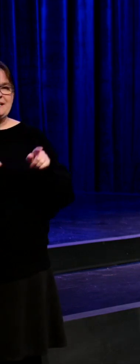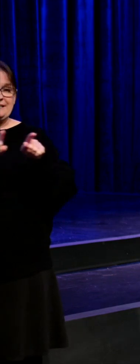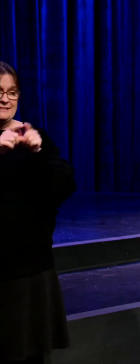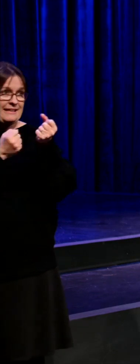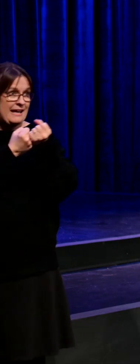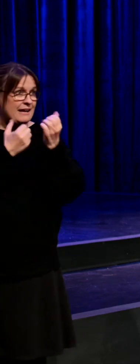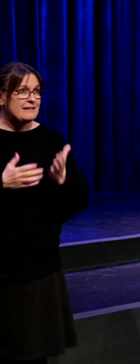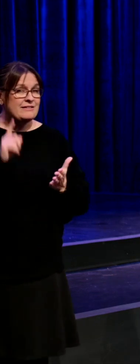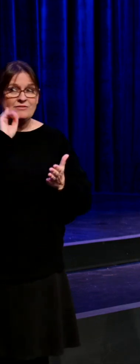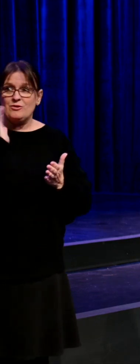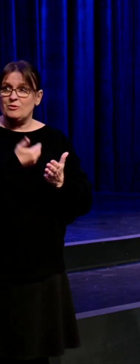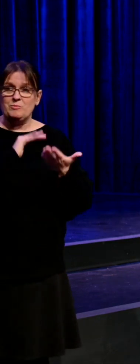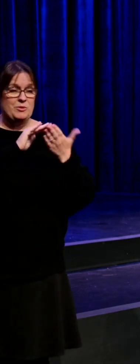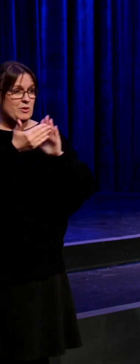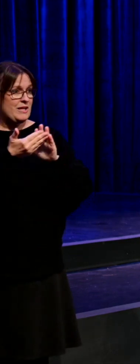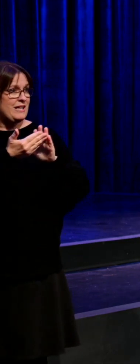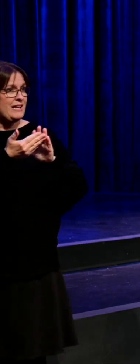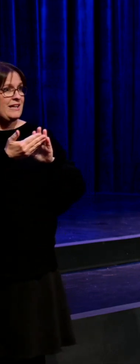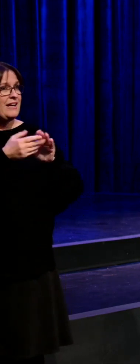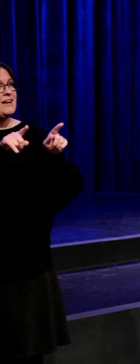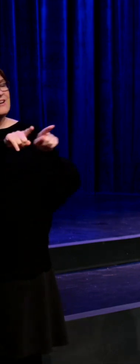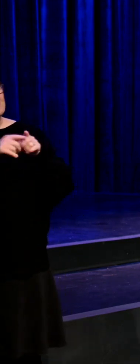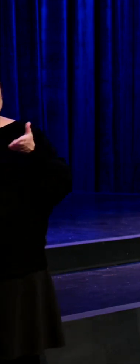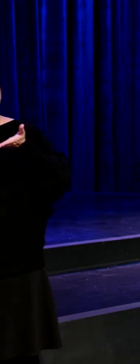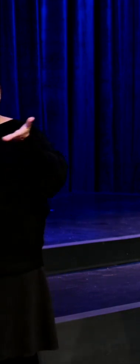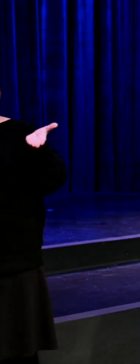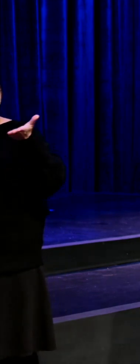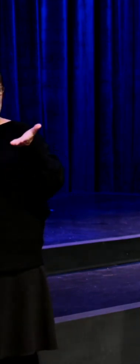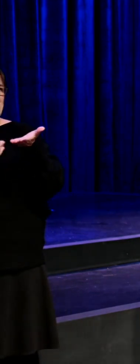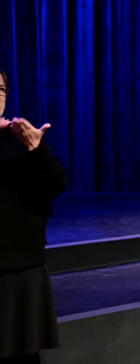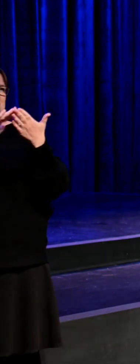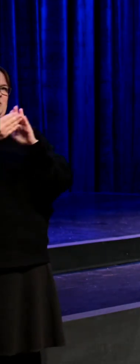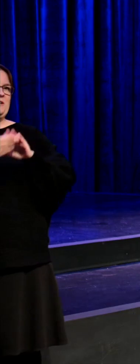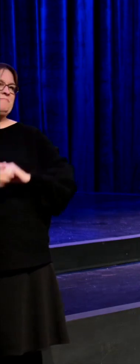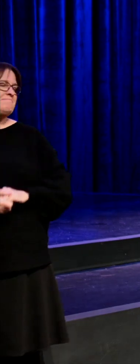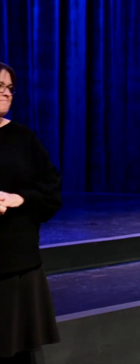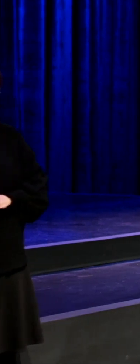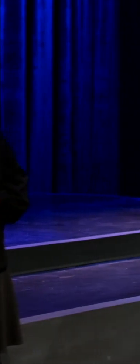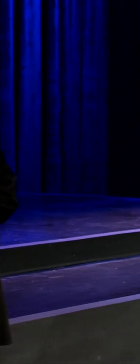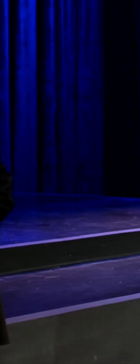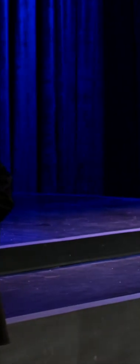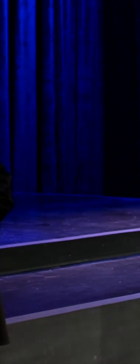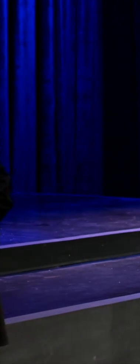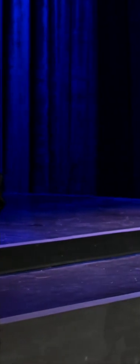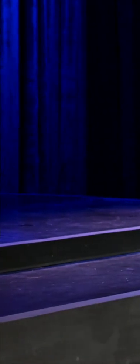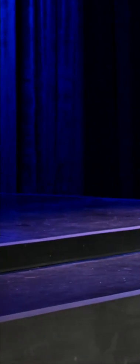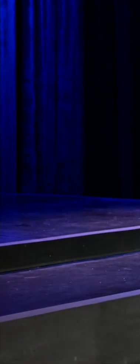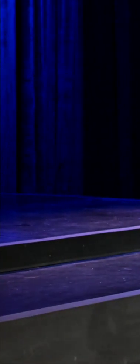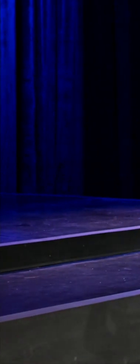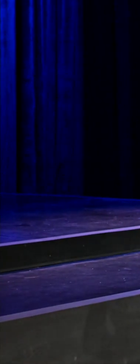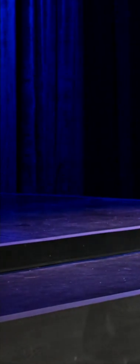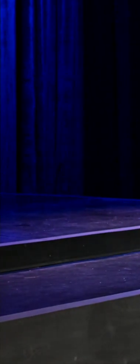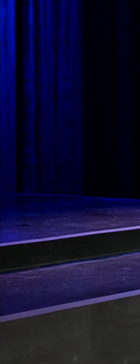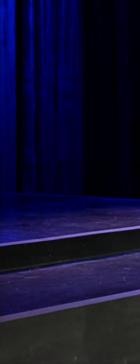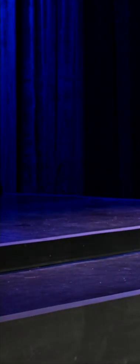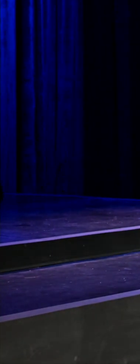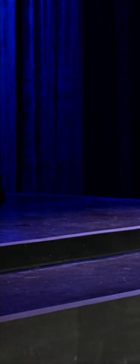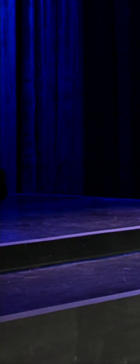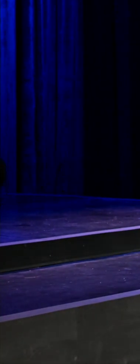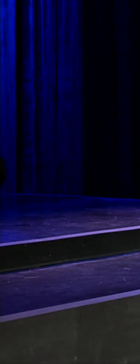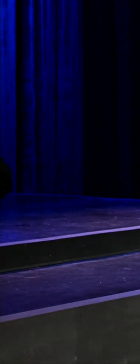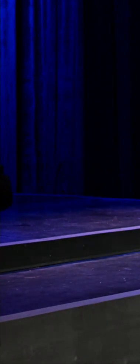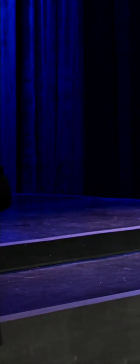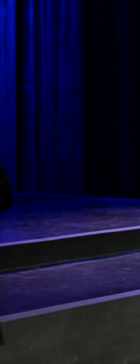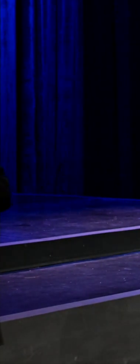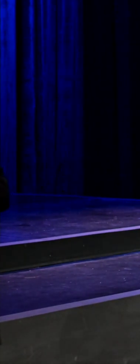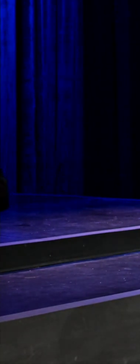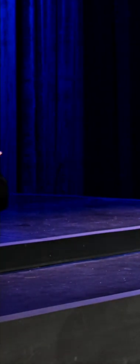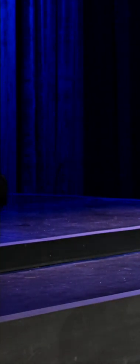community and in service to our community. So as the advocate I am I would like you to know that